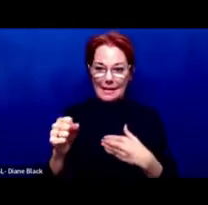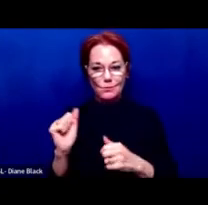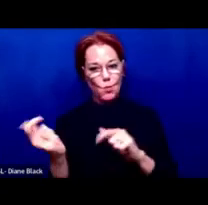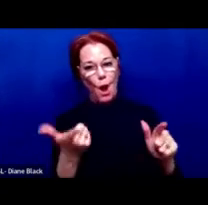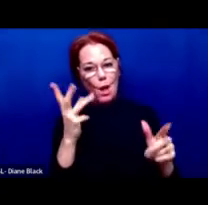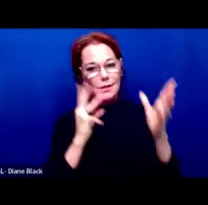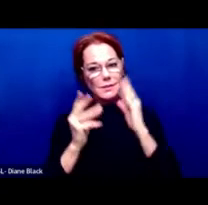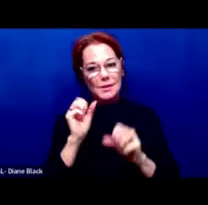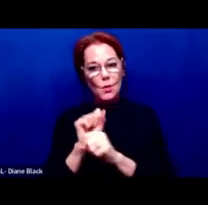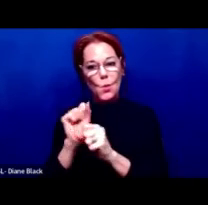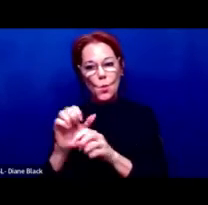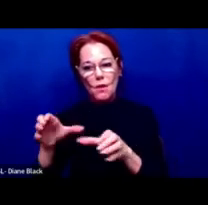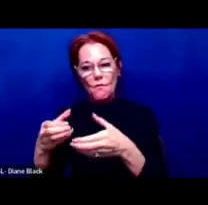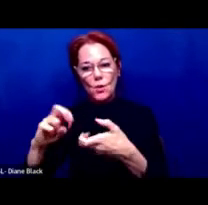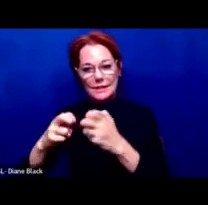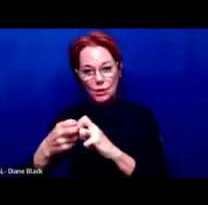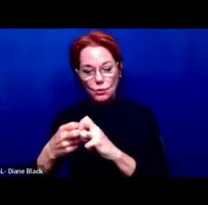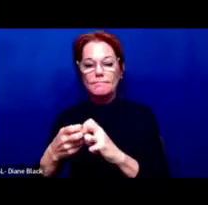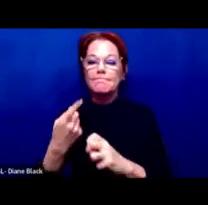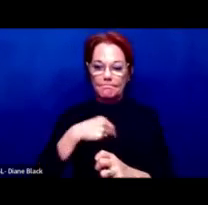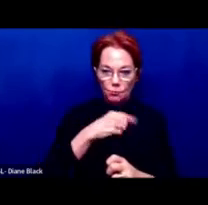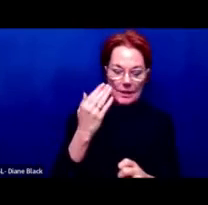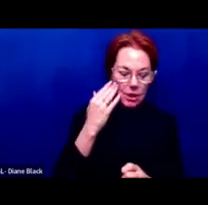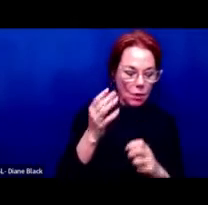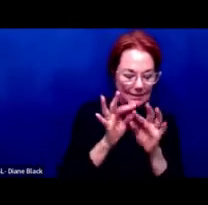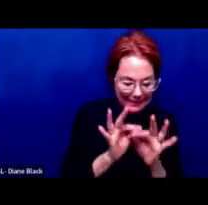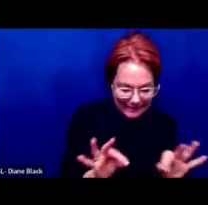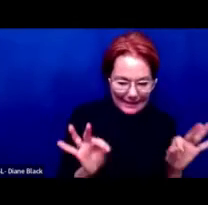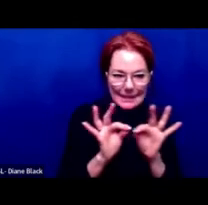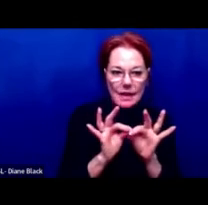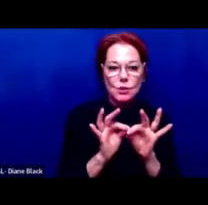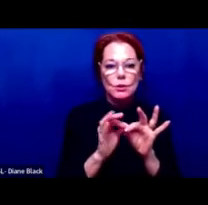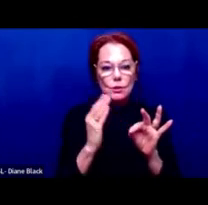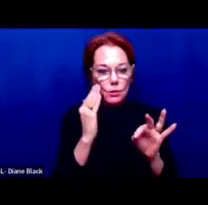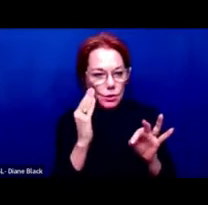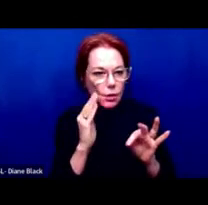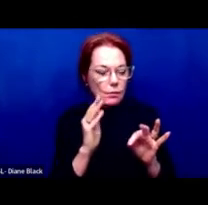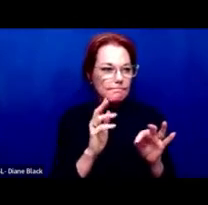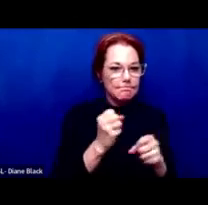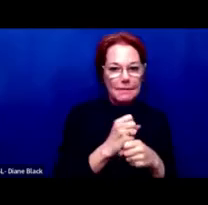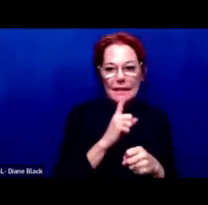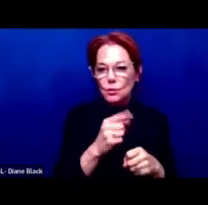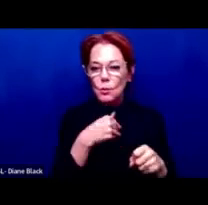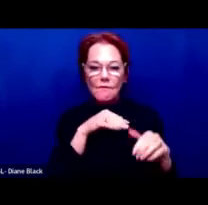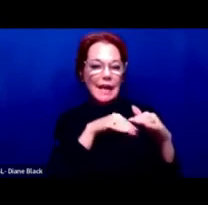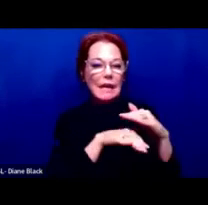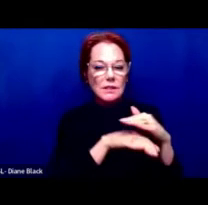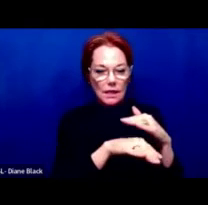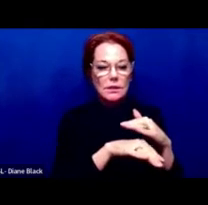country, we know that it is essential to chip away at the availability of making sure that we've had access. And the other